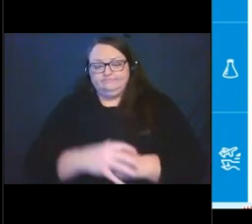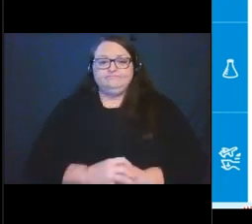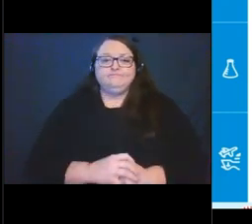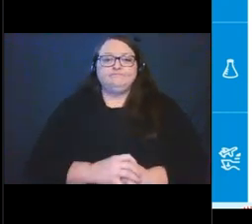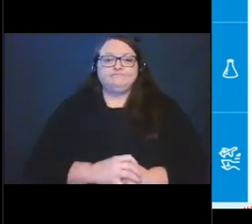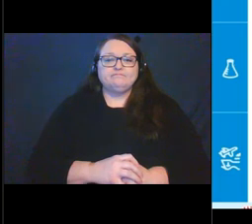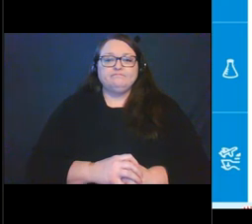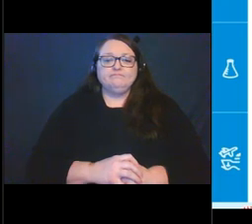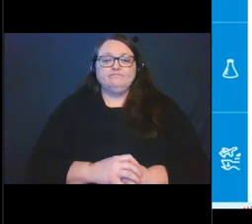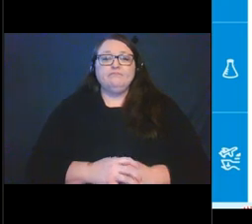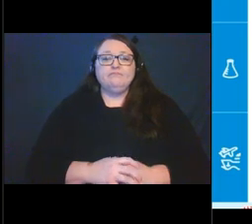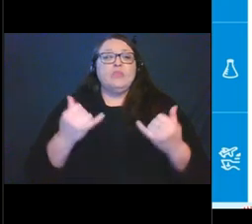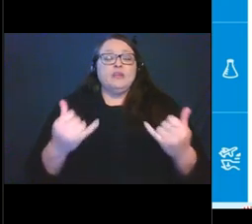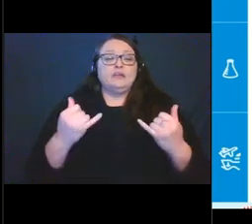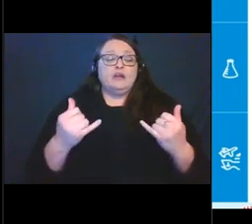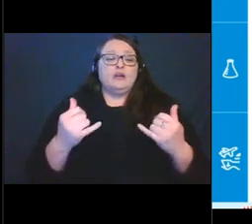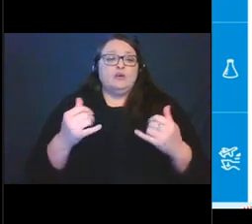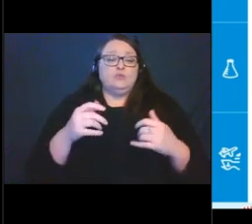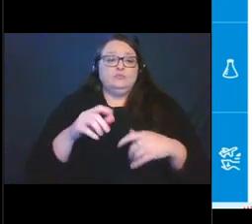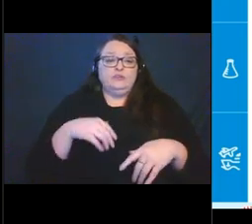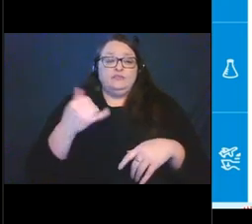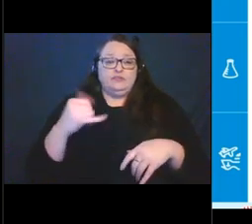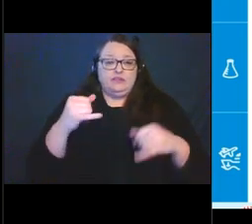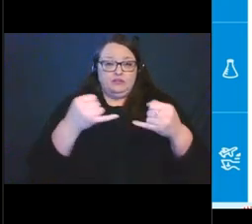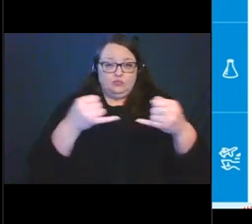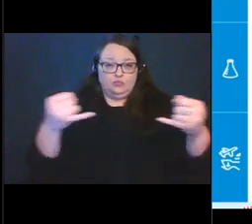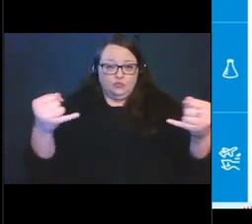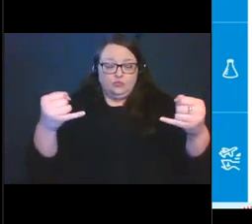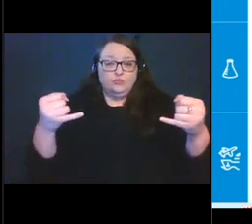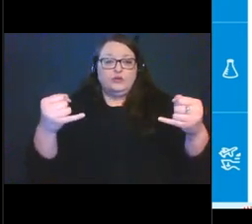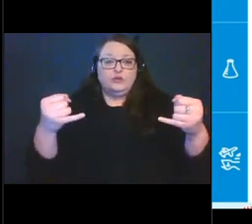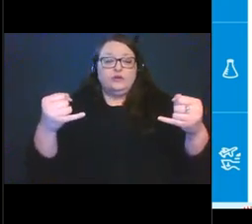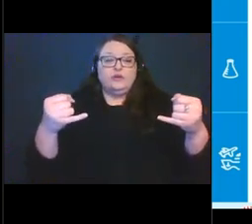threshold again, but we solely leverage climatological data for the orange and red